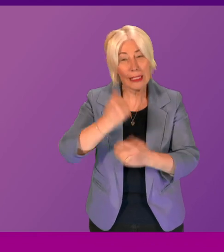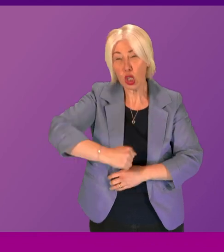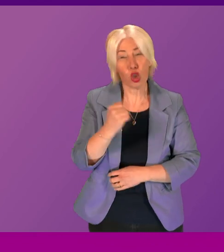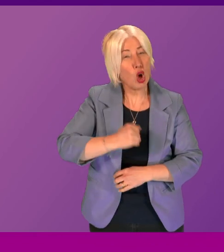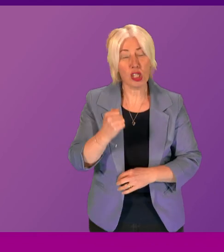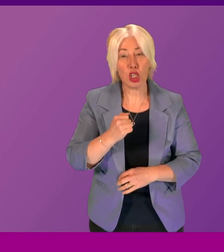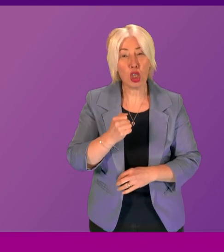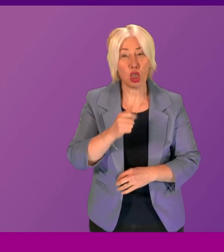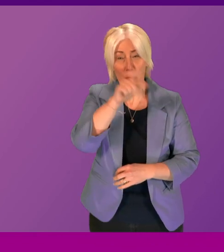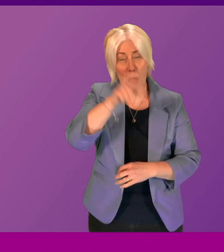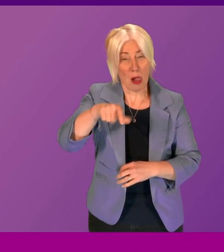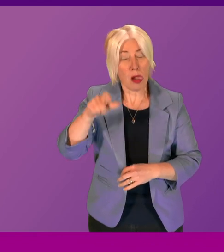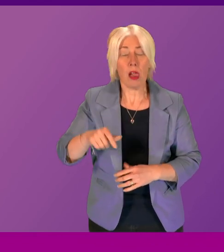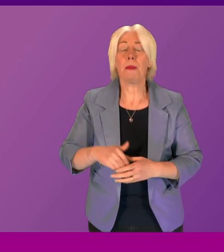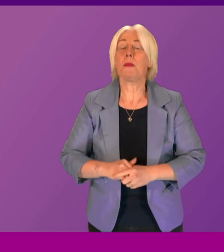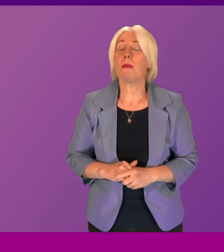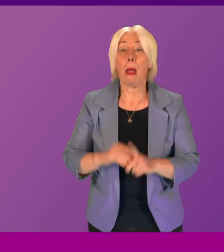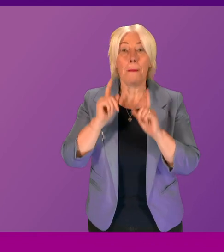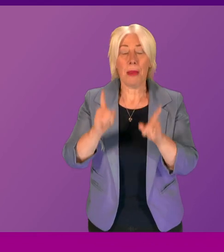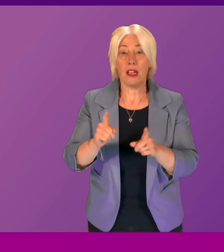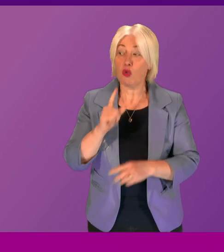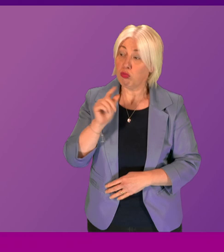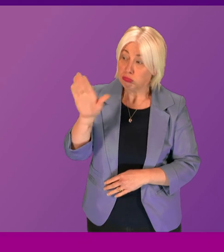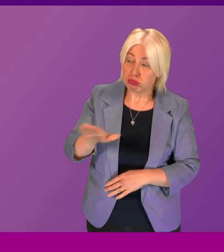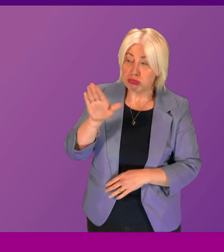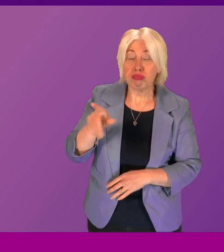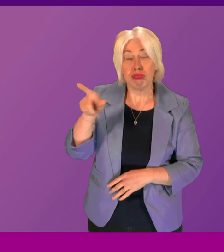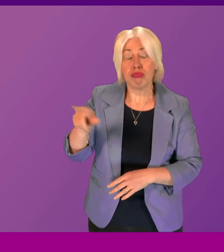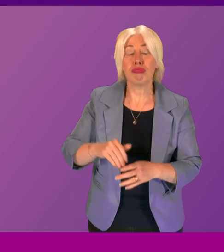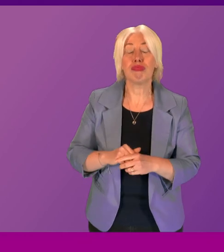Wightman, Laura Muir and Eilish McColgan, among others. I will give some reassurance to Brian Whittle, if I can.